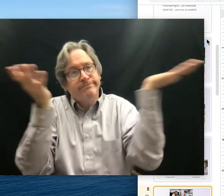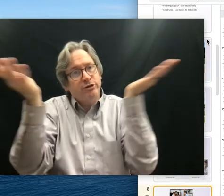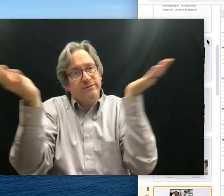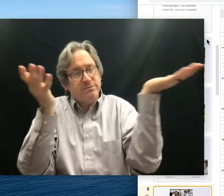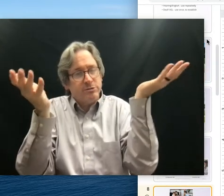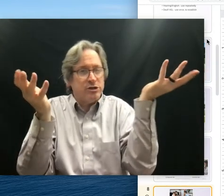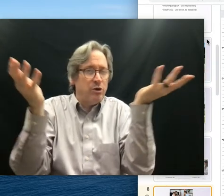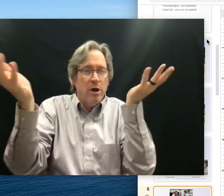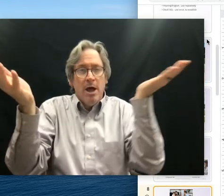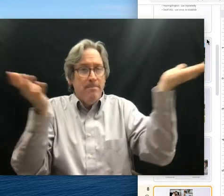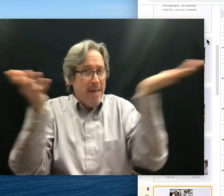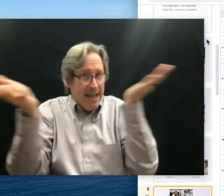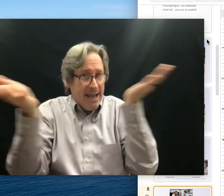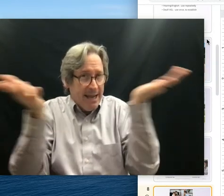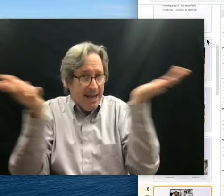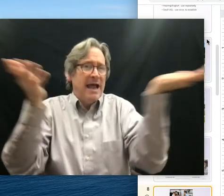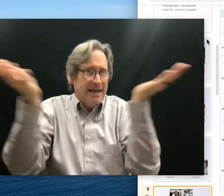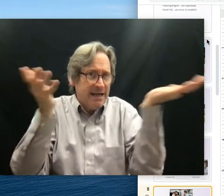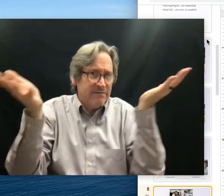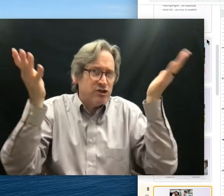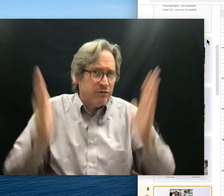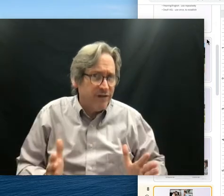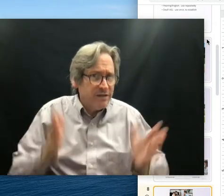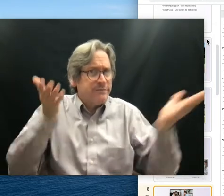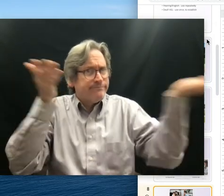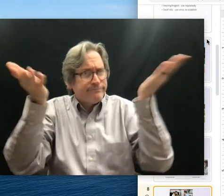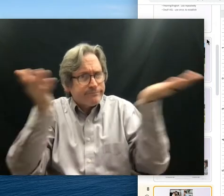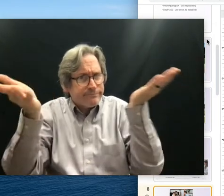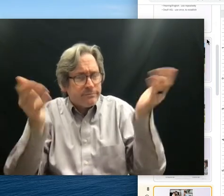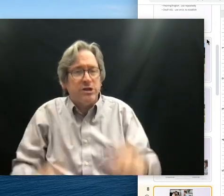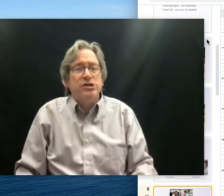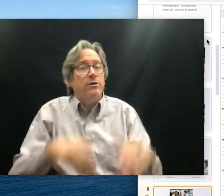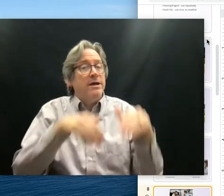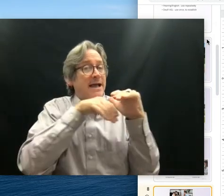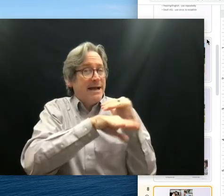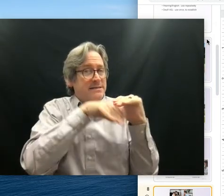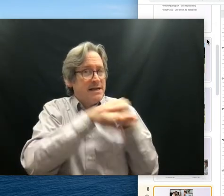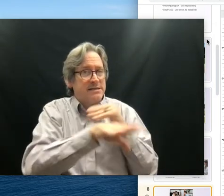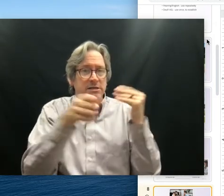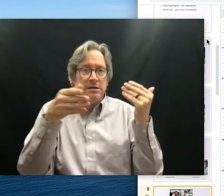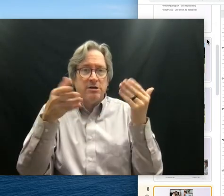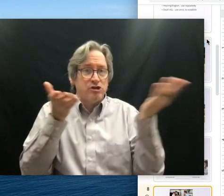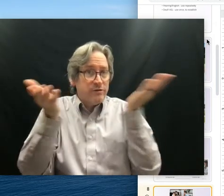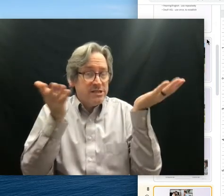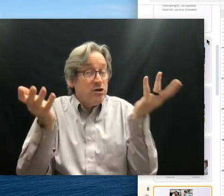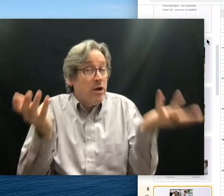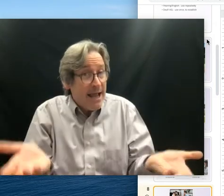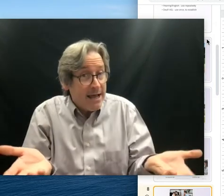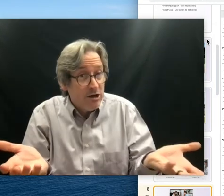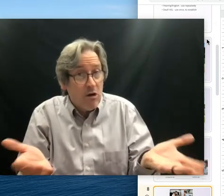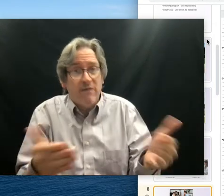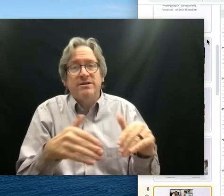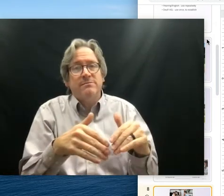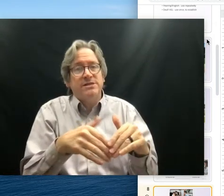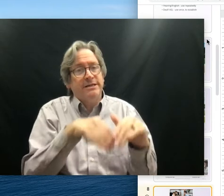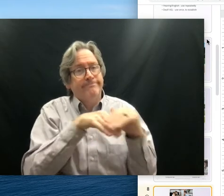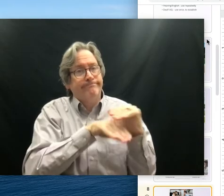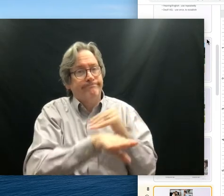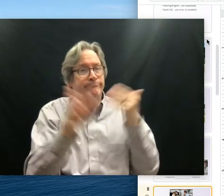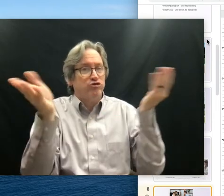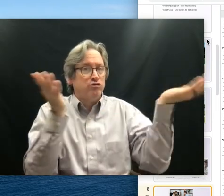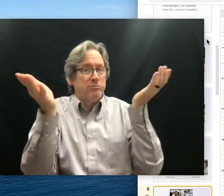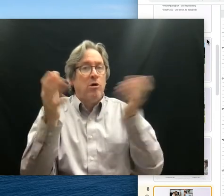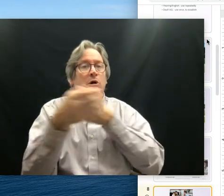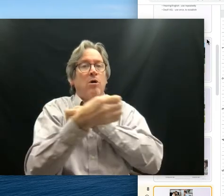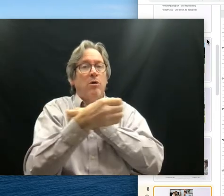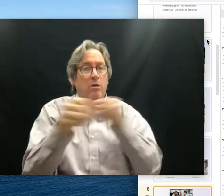service it's also made any kind of servant so excess services and you'll oftentimes see